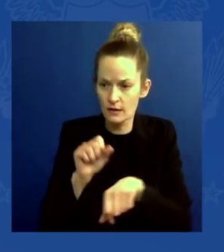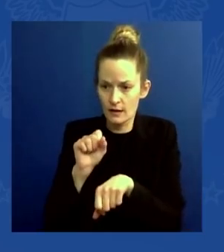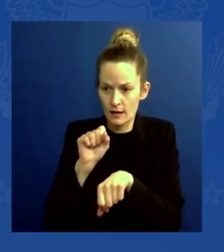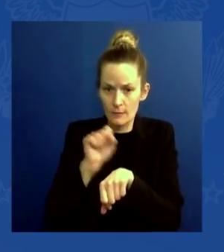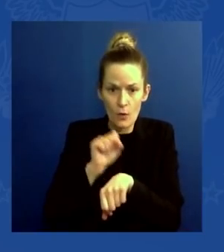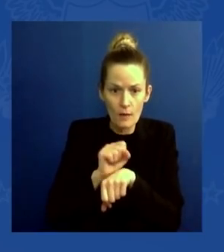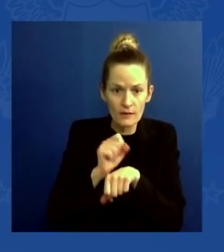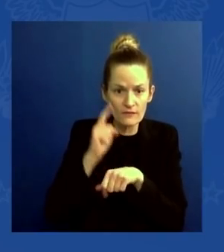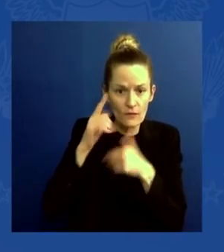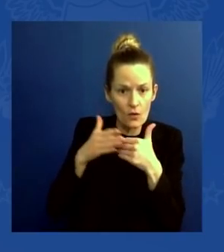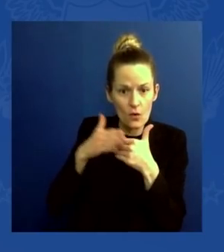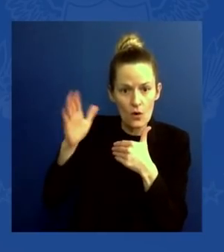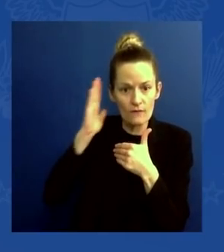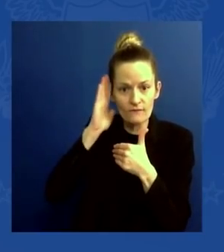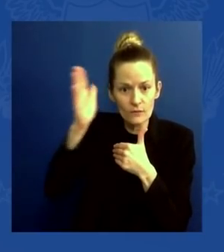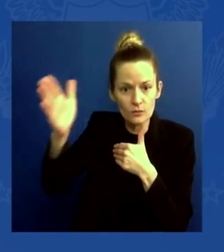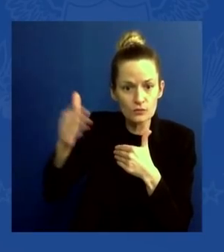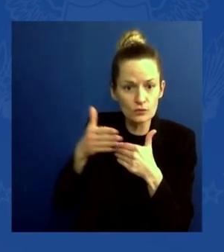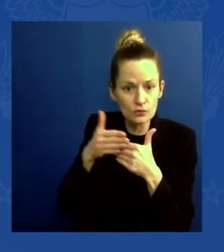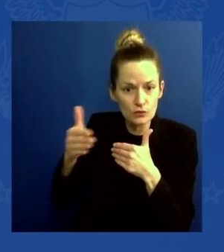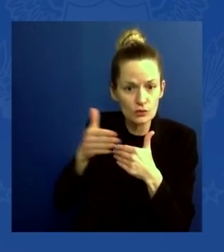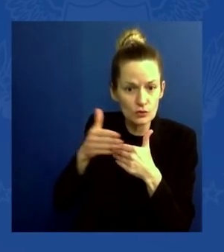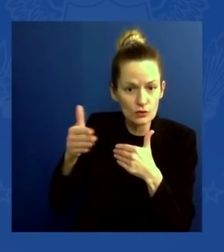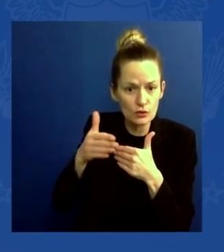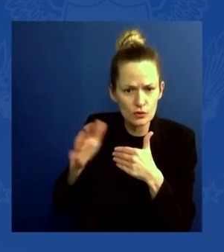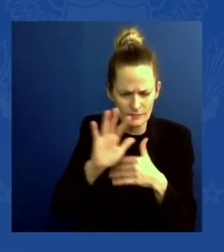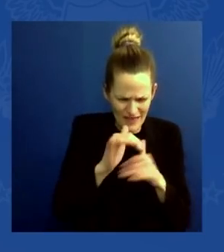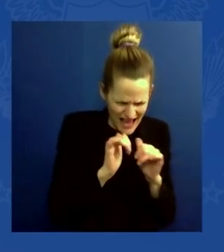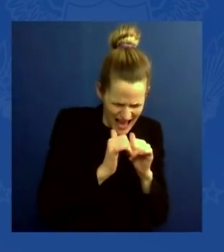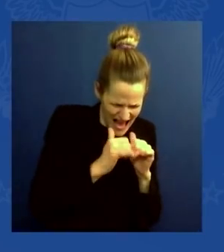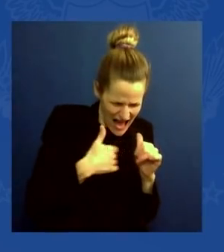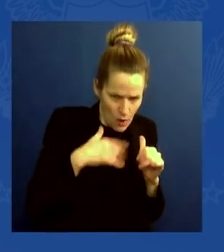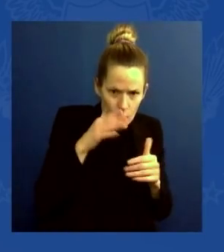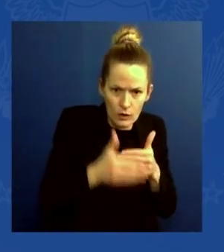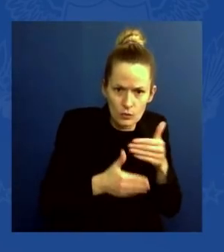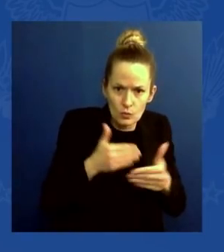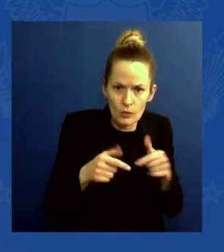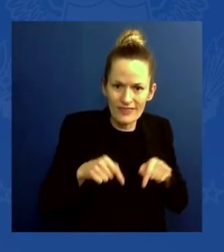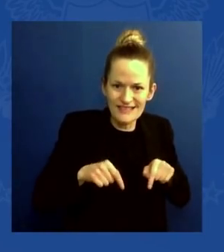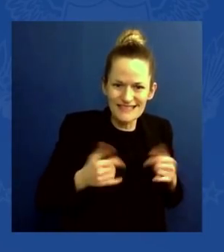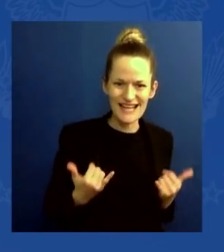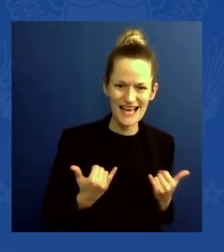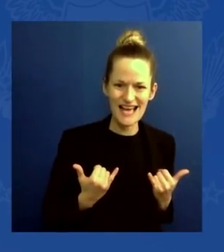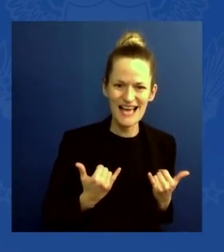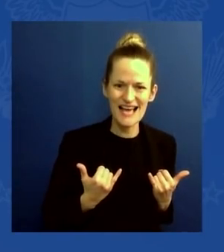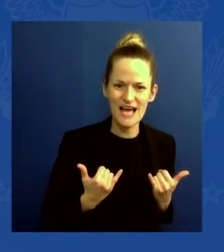And so, this is a confusing time. But I promise -- I promise the American people: